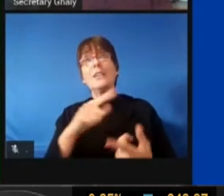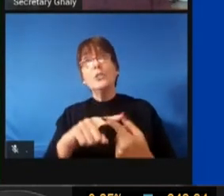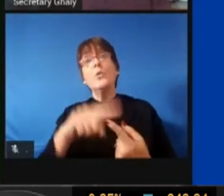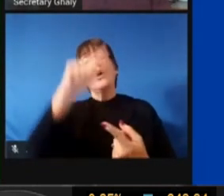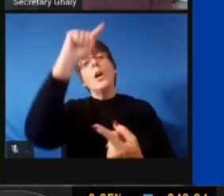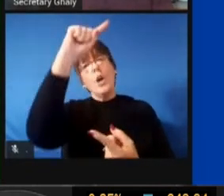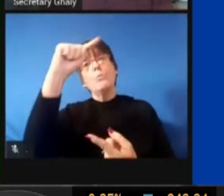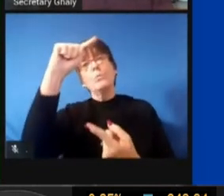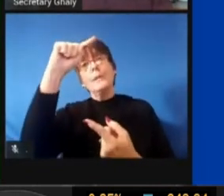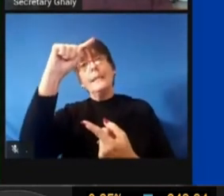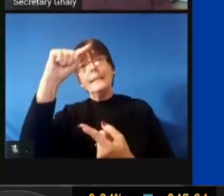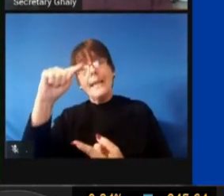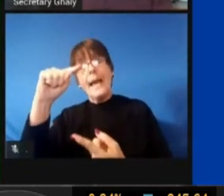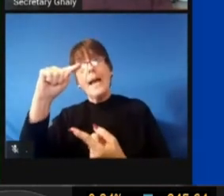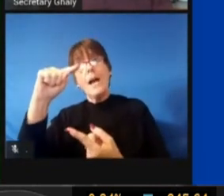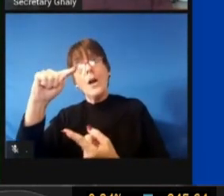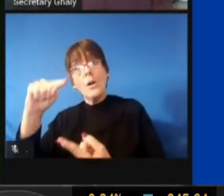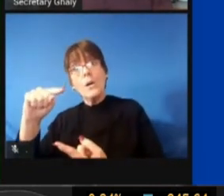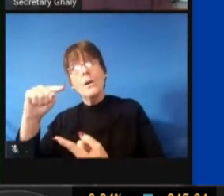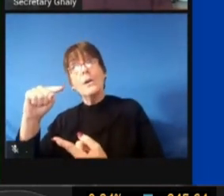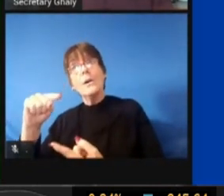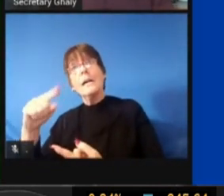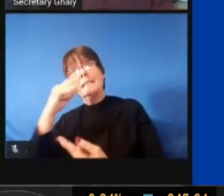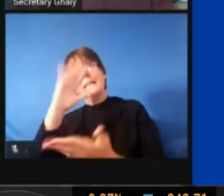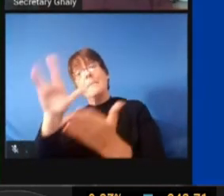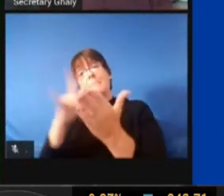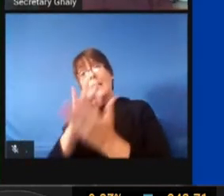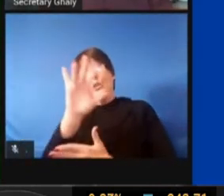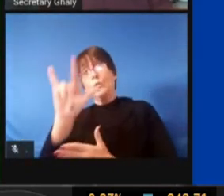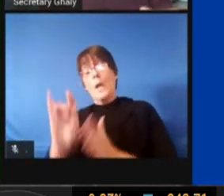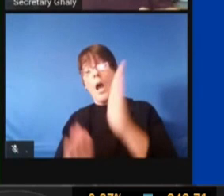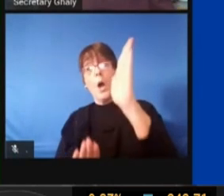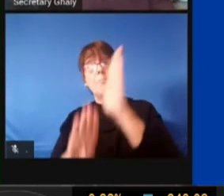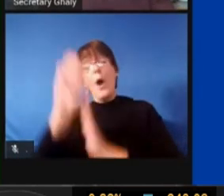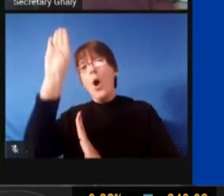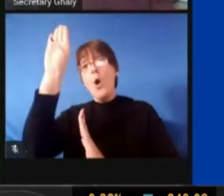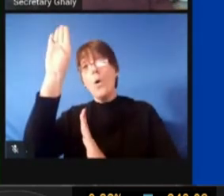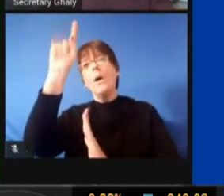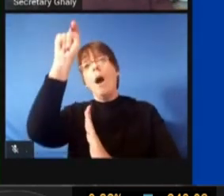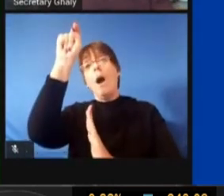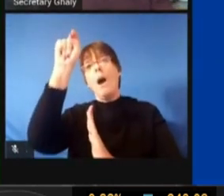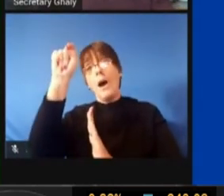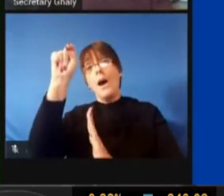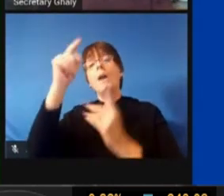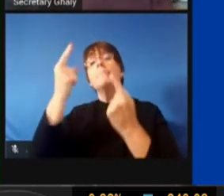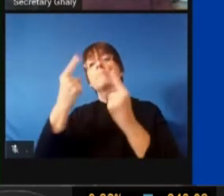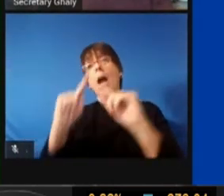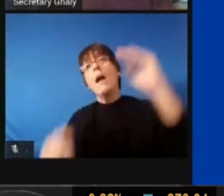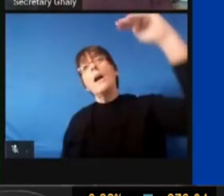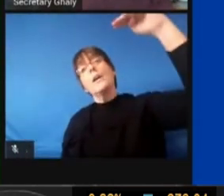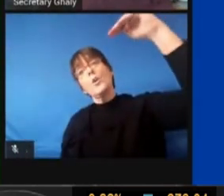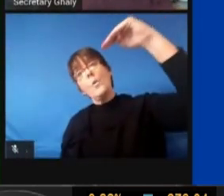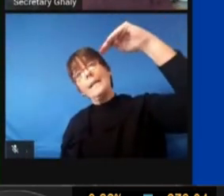ALONG WITH THE STATEWIDE MASKING ORDER WHERE THE ACTIONS THAT HELPED US BRING DOWN THE